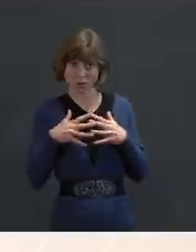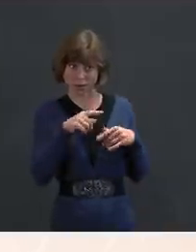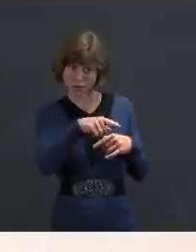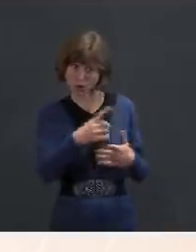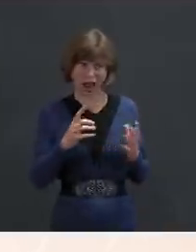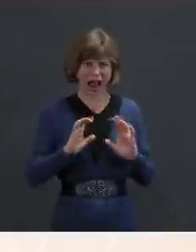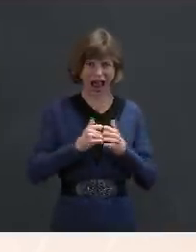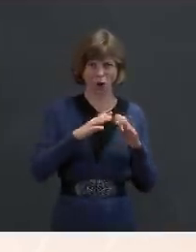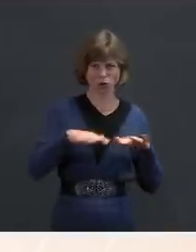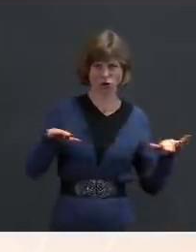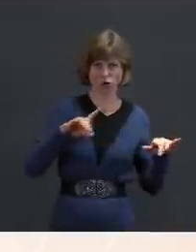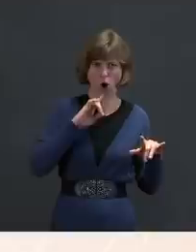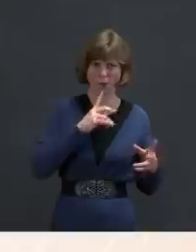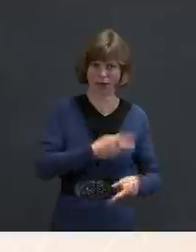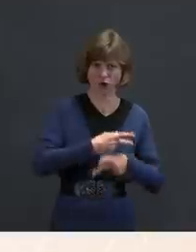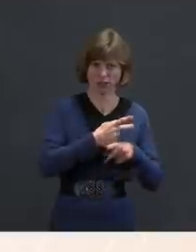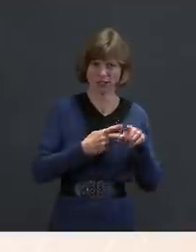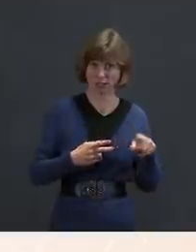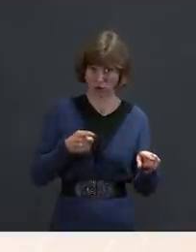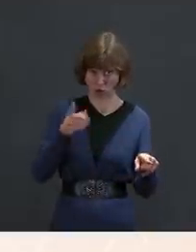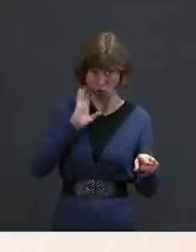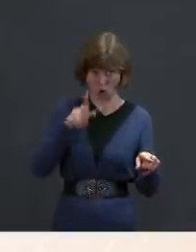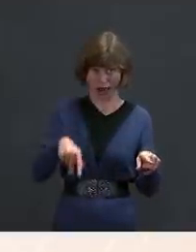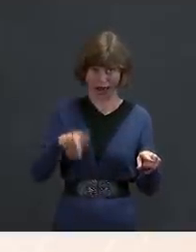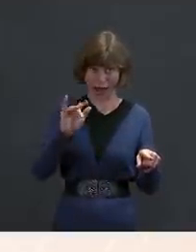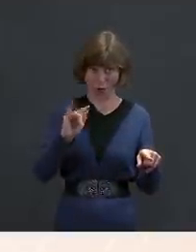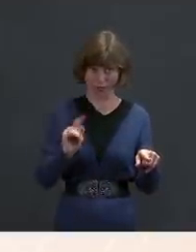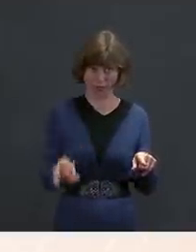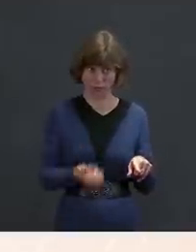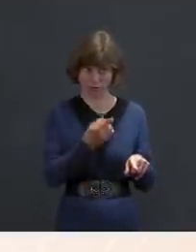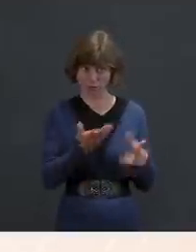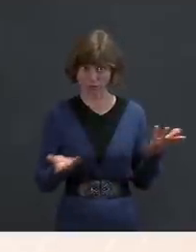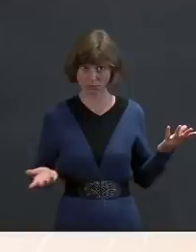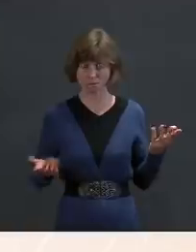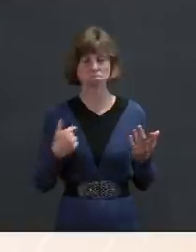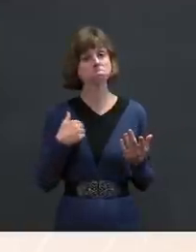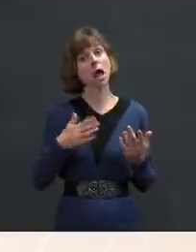would you allow that? Secretary Mayorkas: I'm happy to take a look at that.